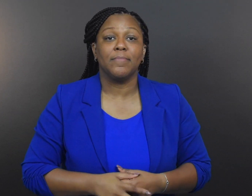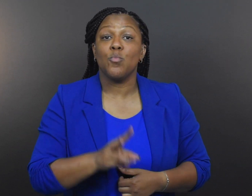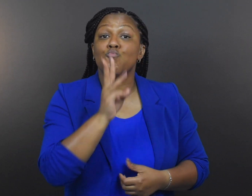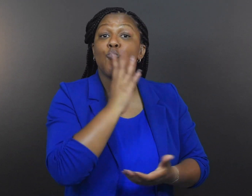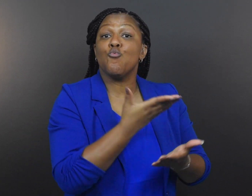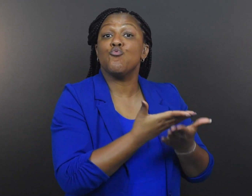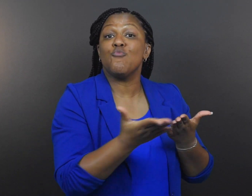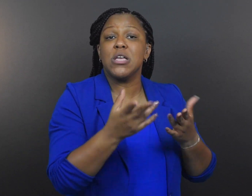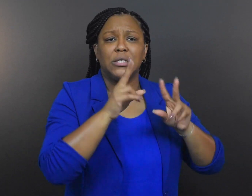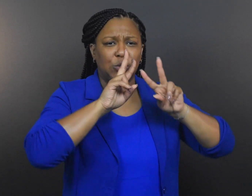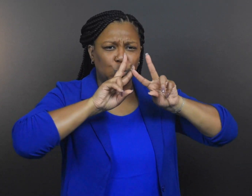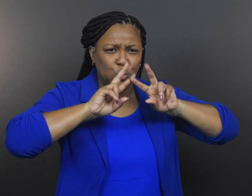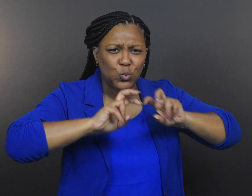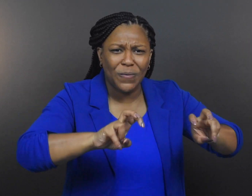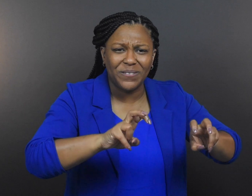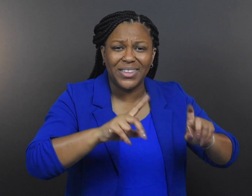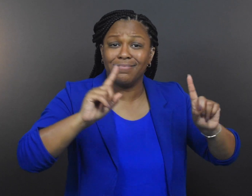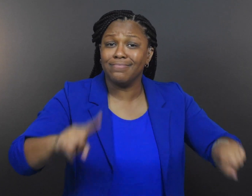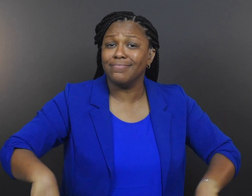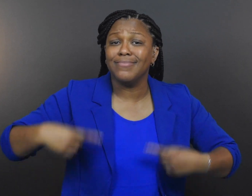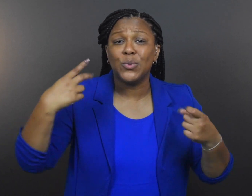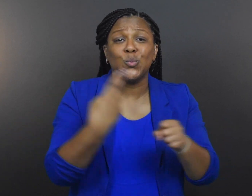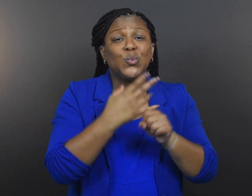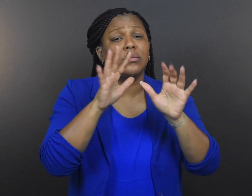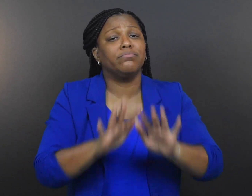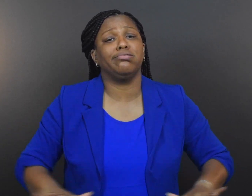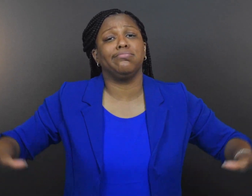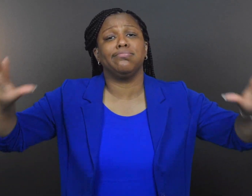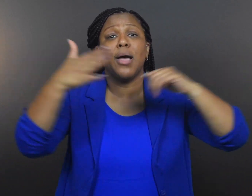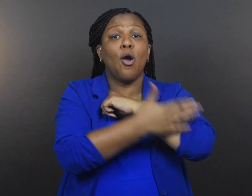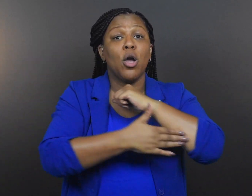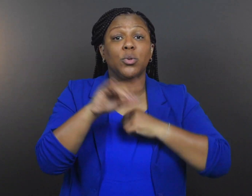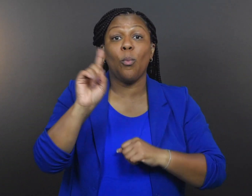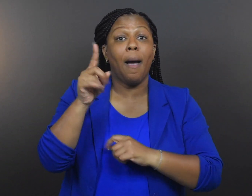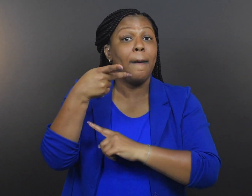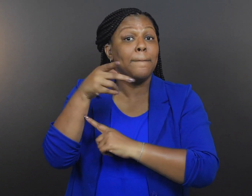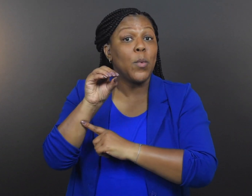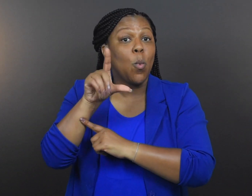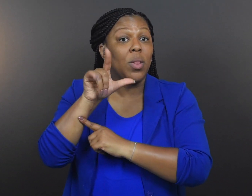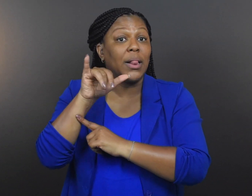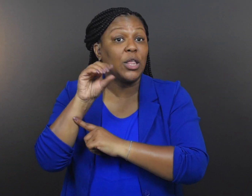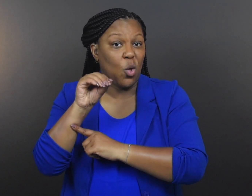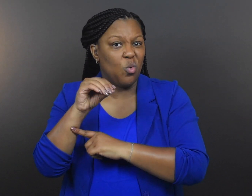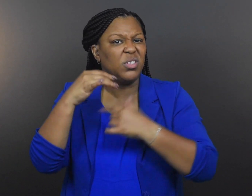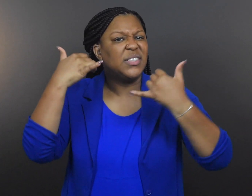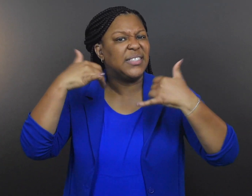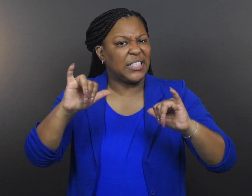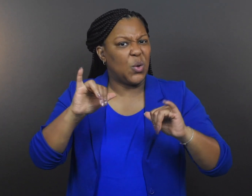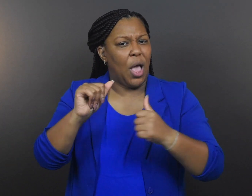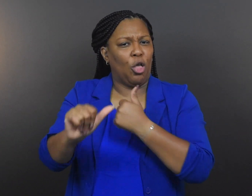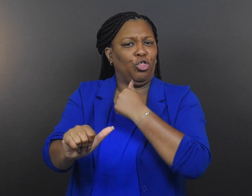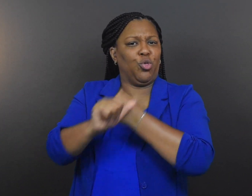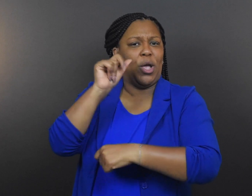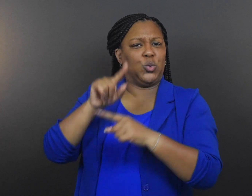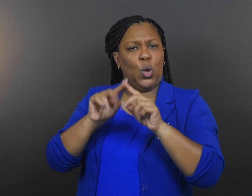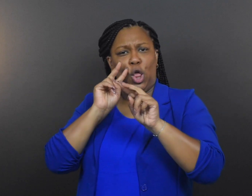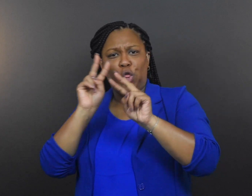Wastewater surveillance has been used in countries where polio is still a threat to look for evidence